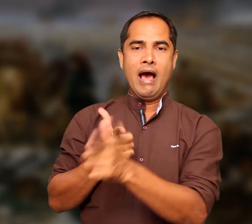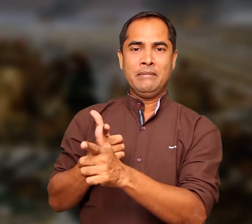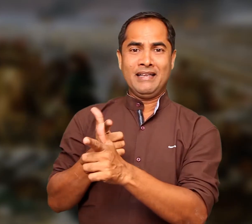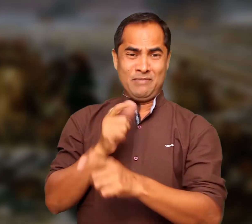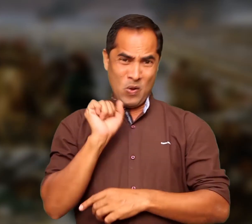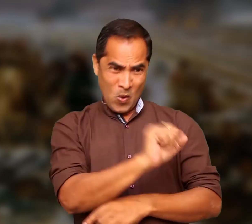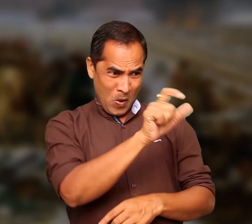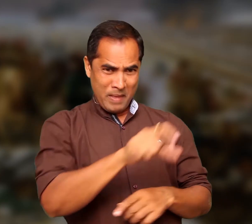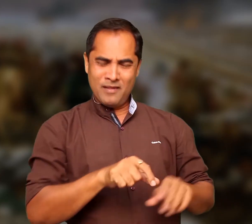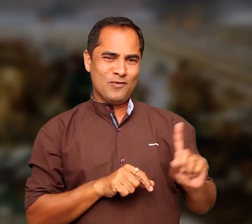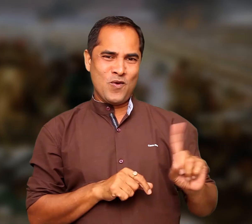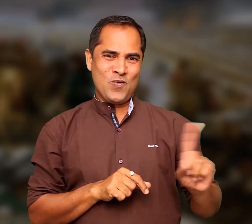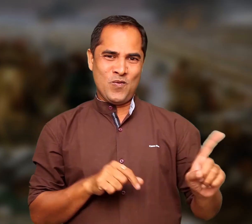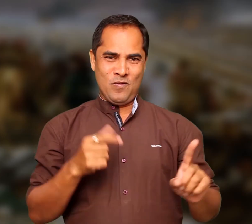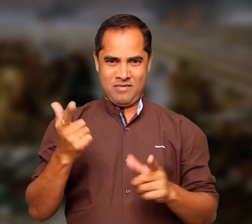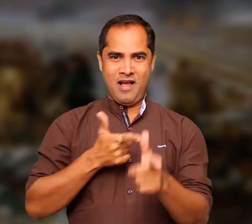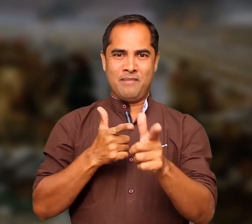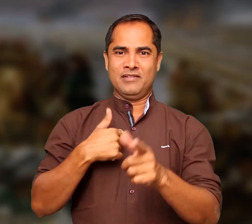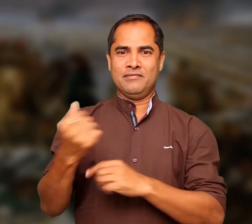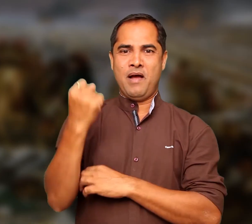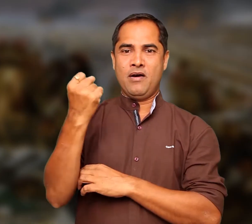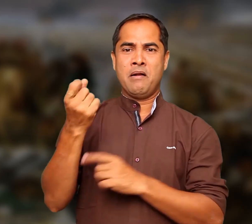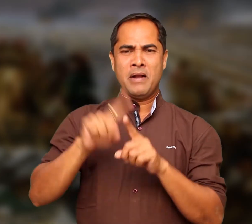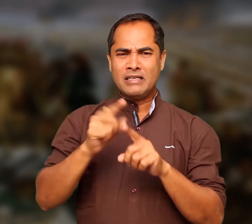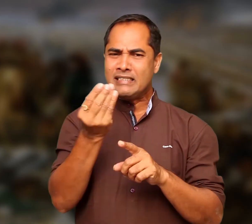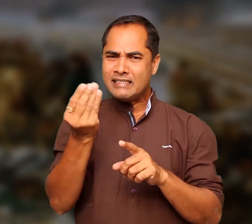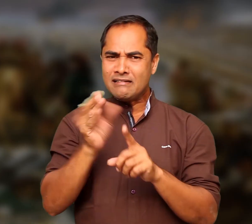armies themselves were involved in various sort of suppression and